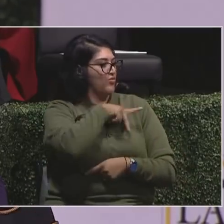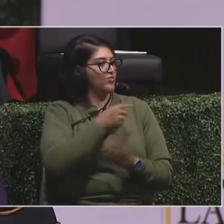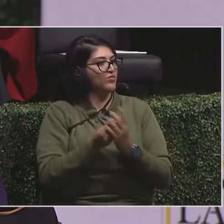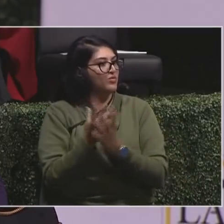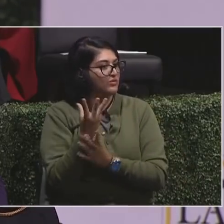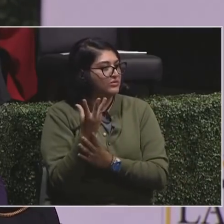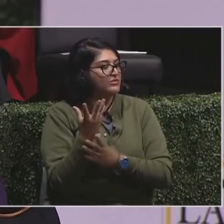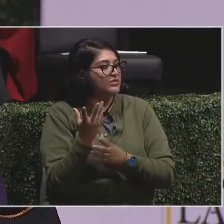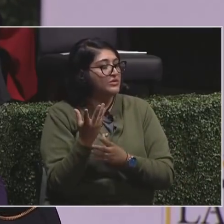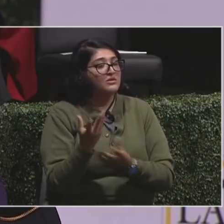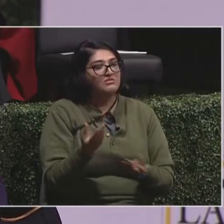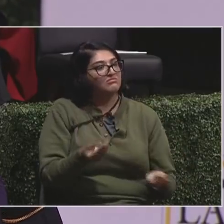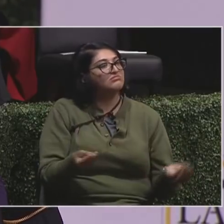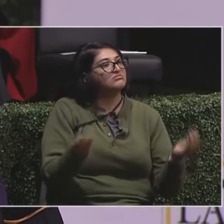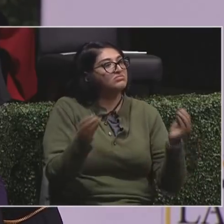OF MARKETING, NEW TOOLS FOR HUMAN RESOURCE MANAGEMENT.